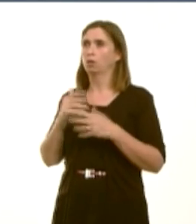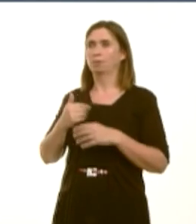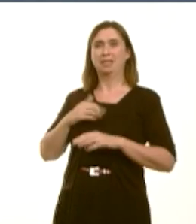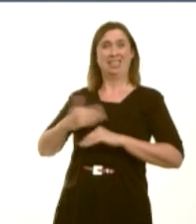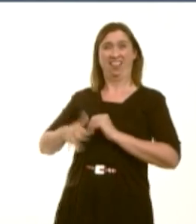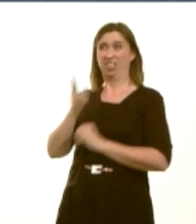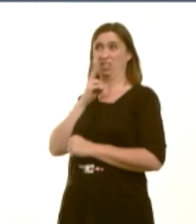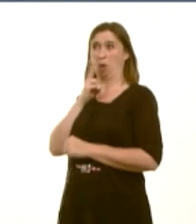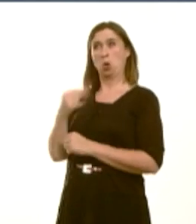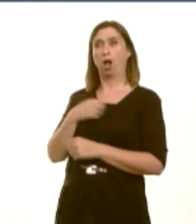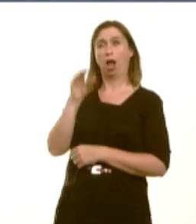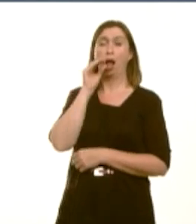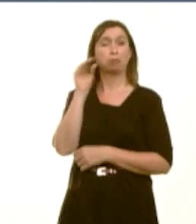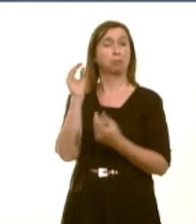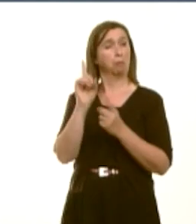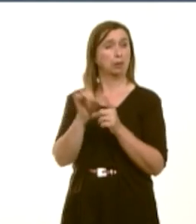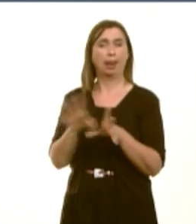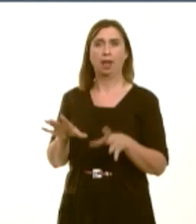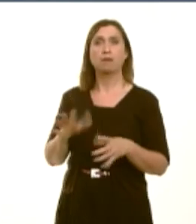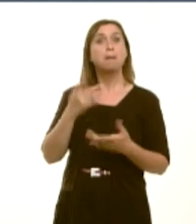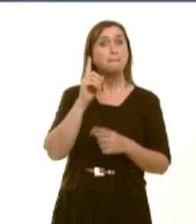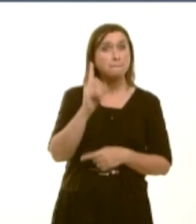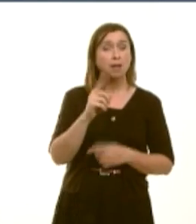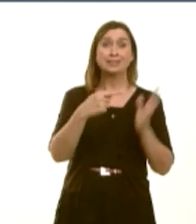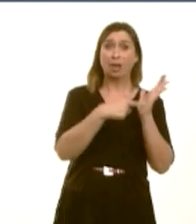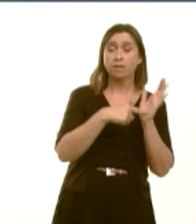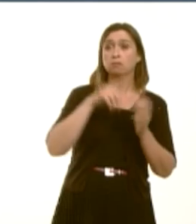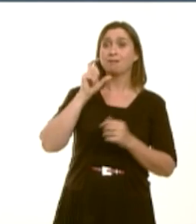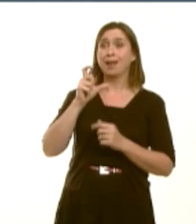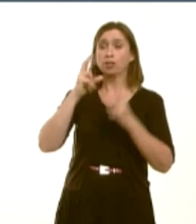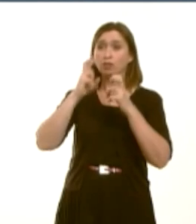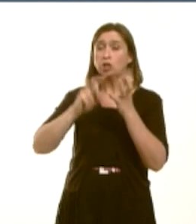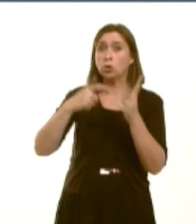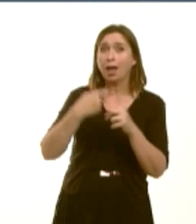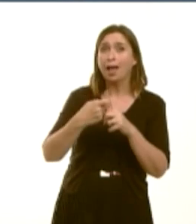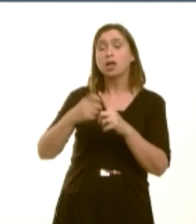your proposals: Cancer Research UK, the Royal College of Physicians and the British Heart